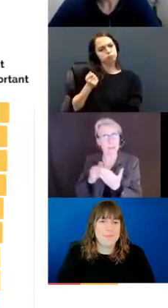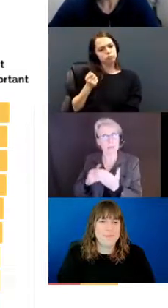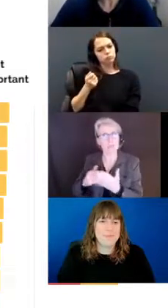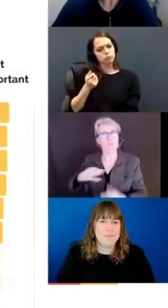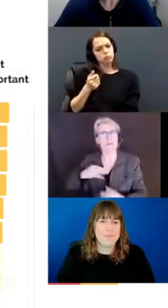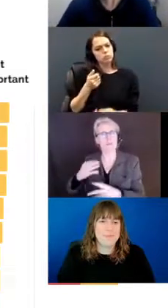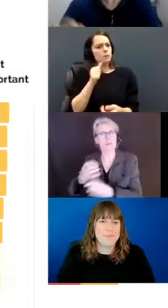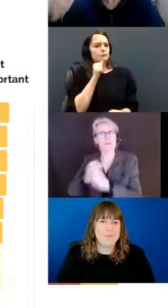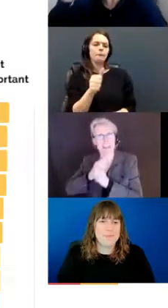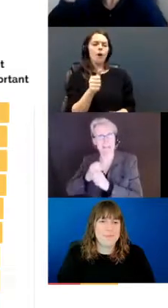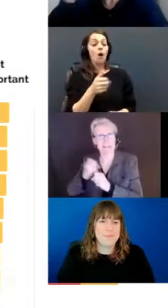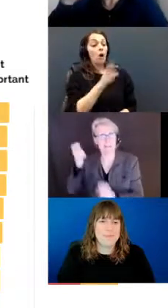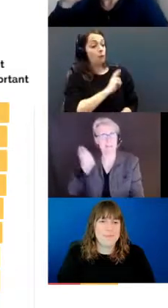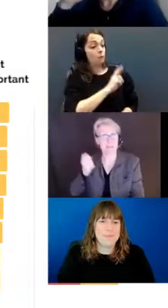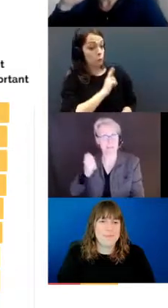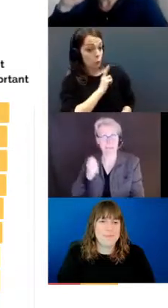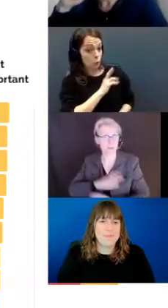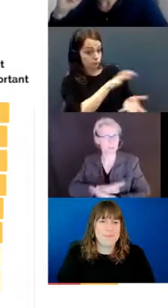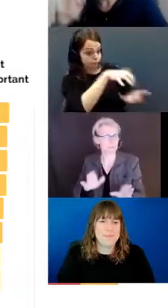government should be should be pulling back your wages